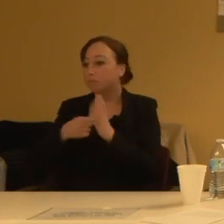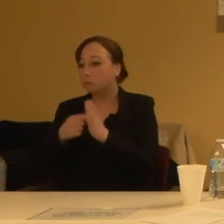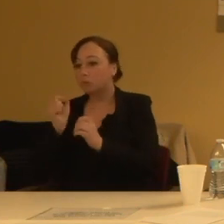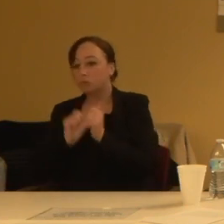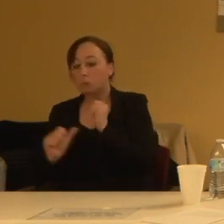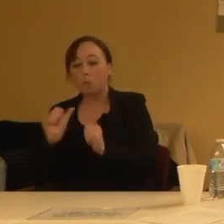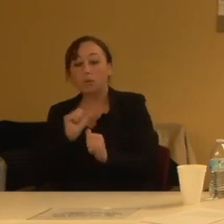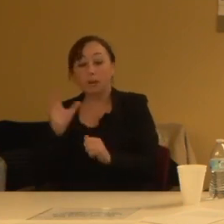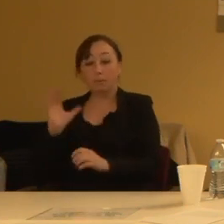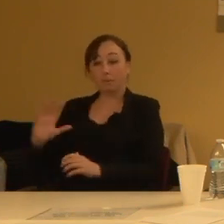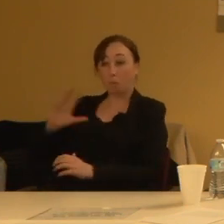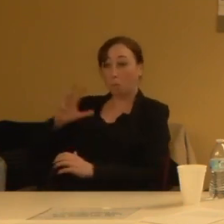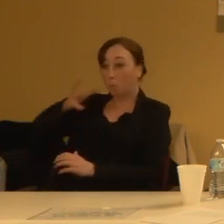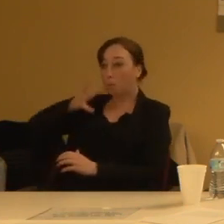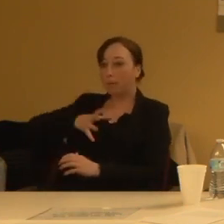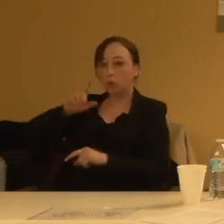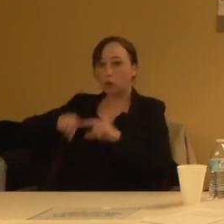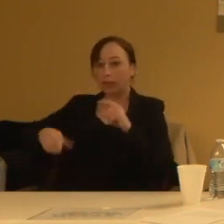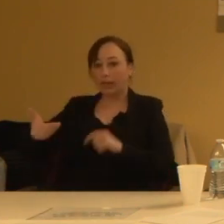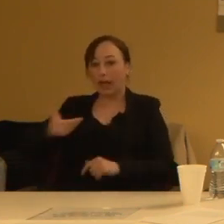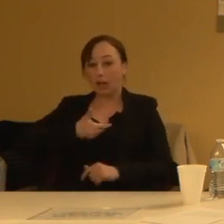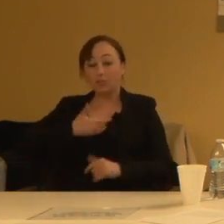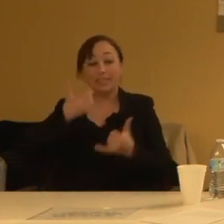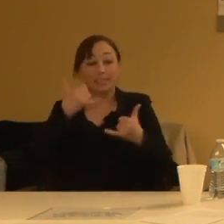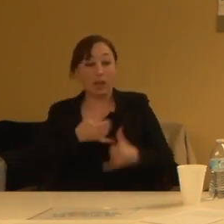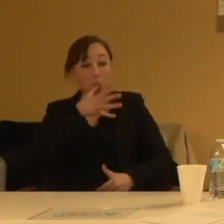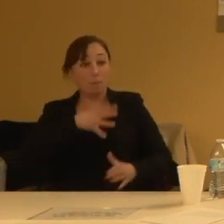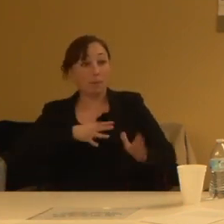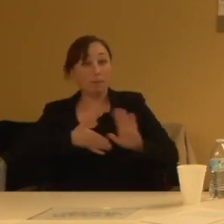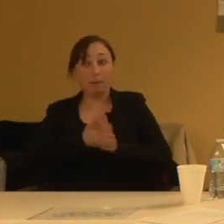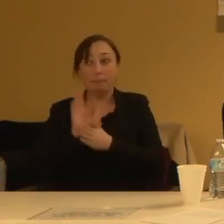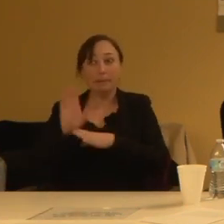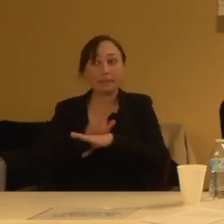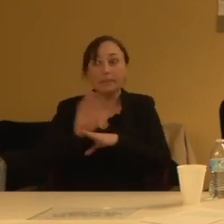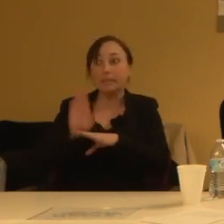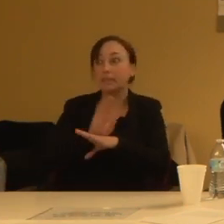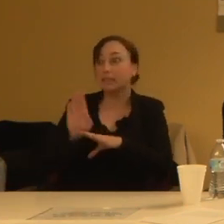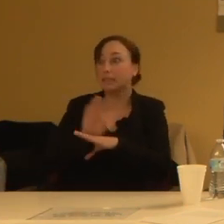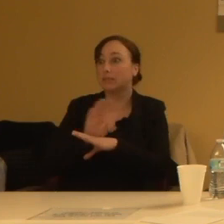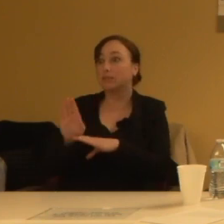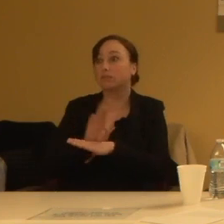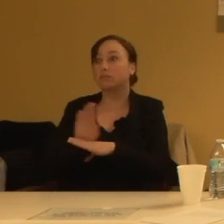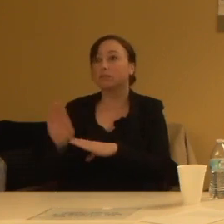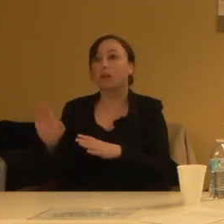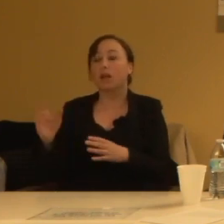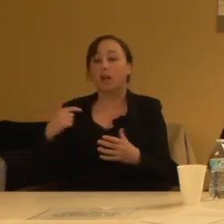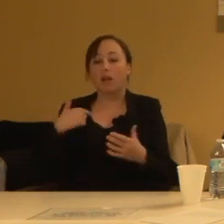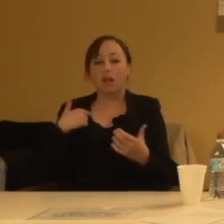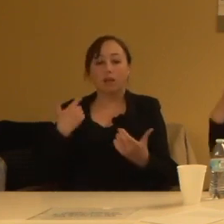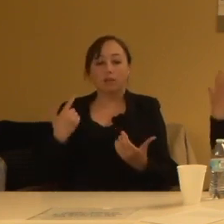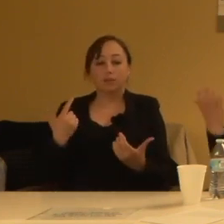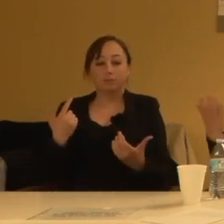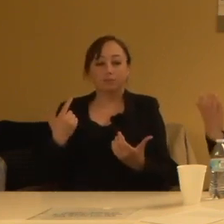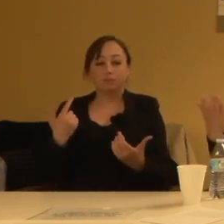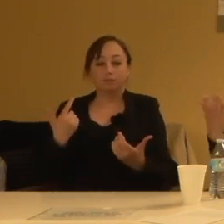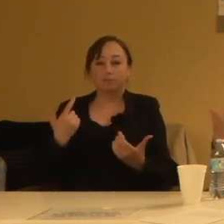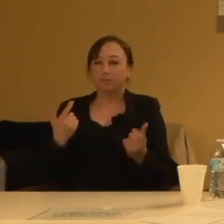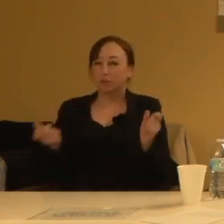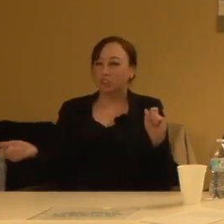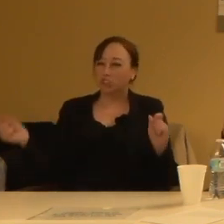"I do not have 30 seconds in my dance card because I am..." Like, there was a shift, and it was from